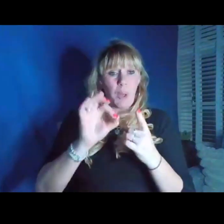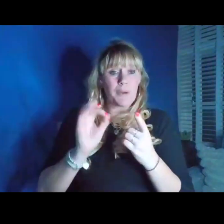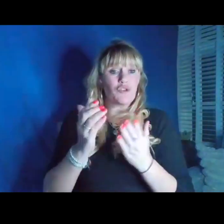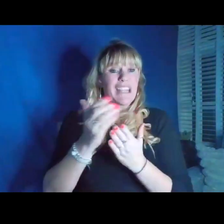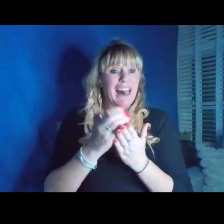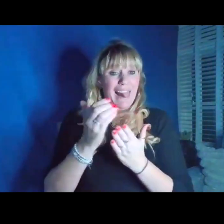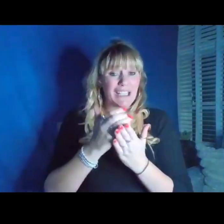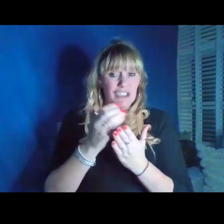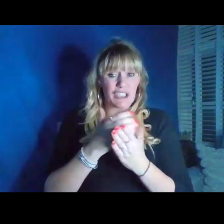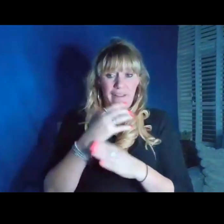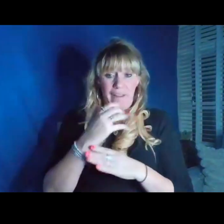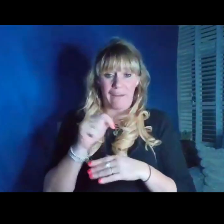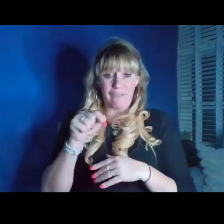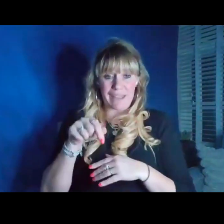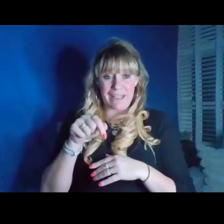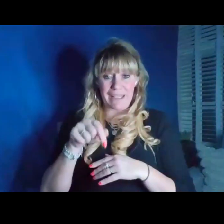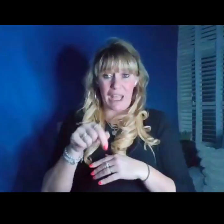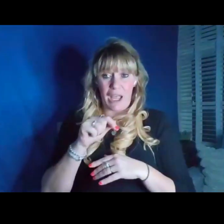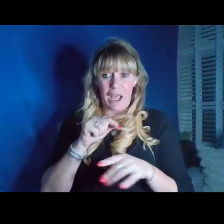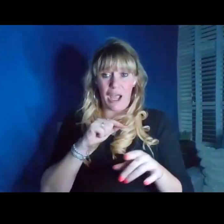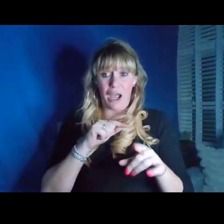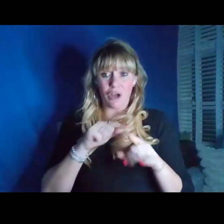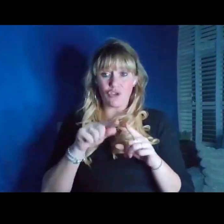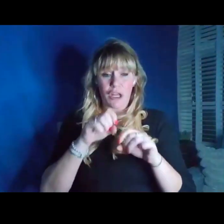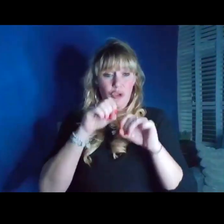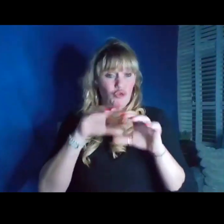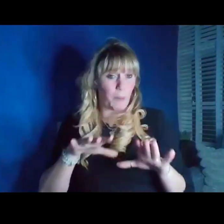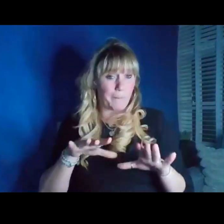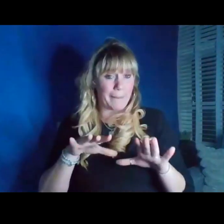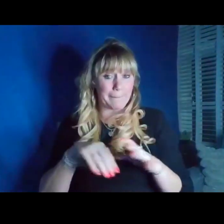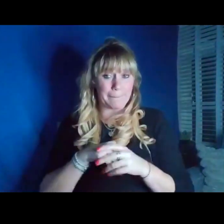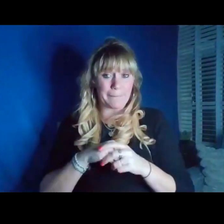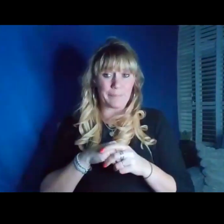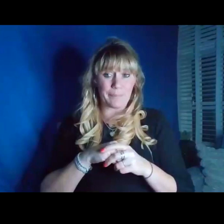I will try not to drop it on the floor